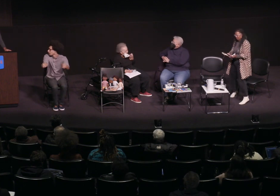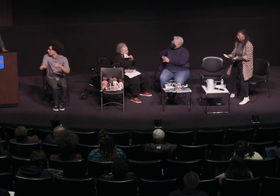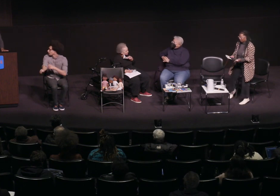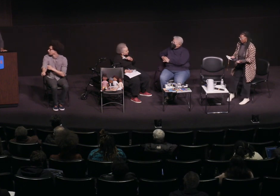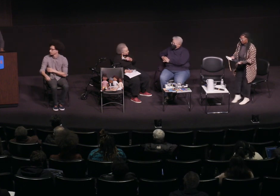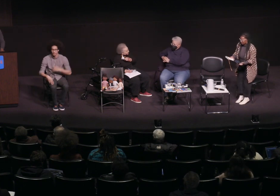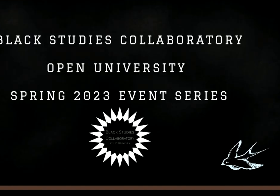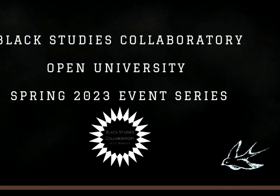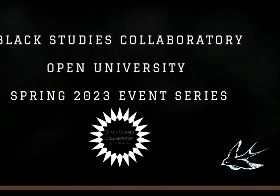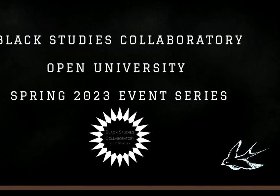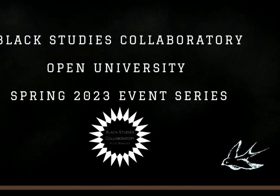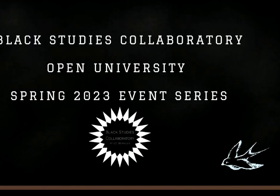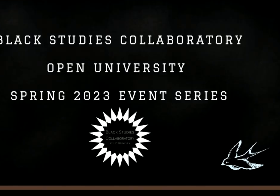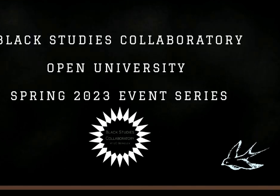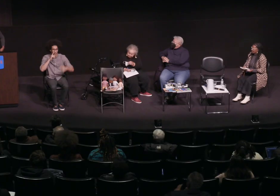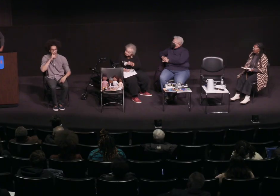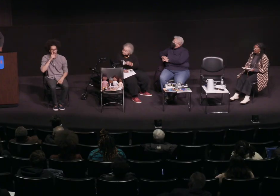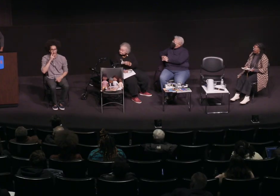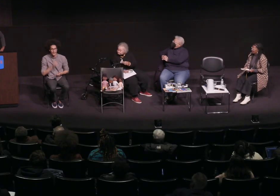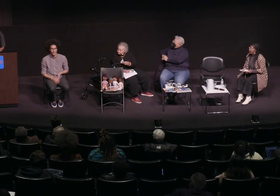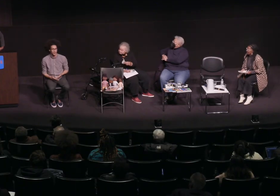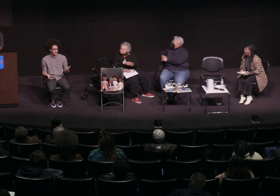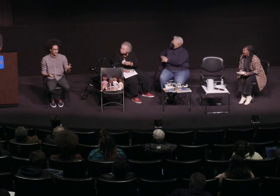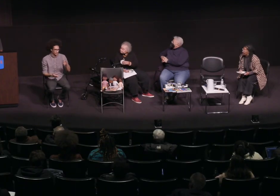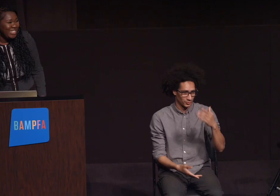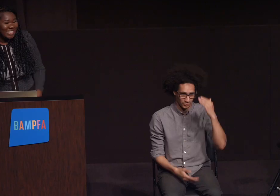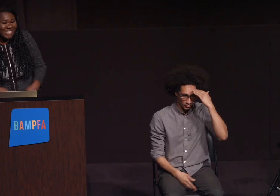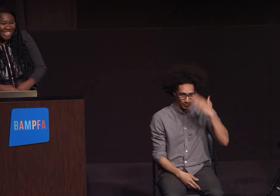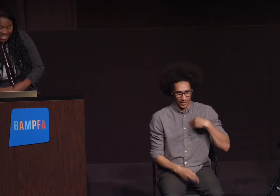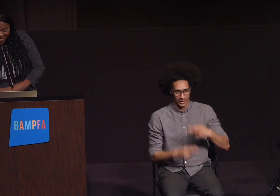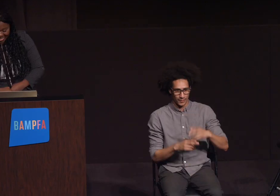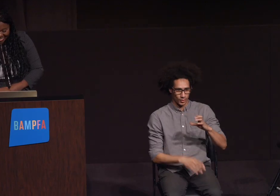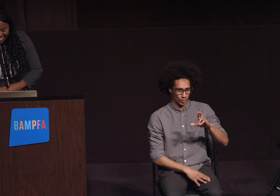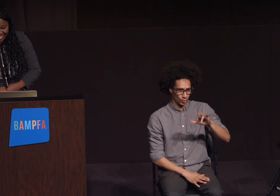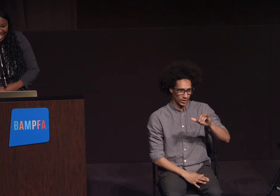Krystaelynne Sanders Diggs: Hello, everyone. As you've heard, my name is Krystaelynne Sanders Diggs.